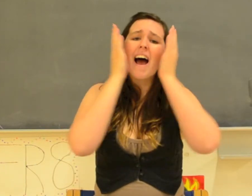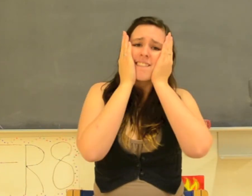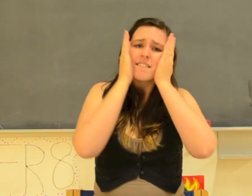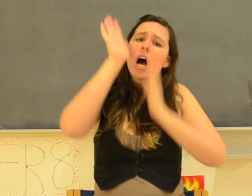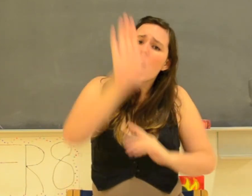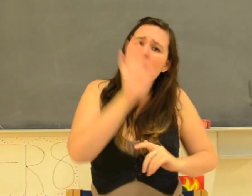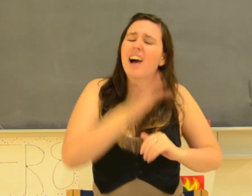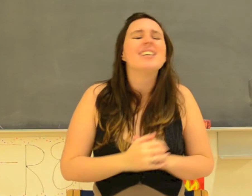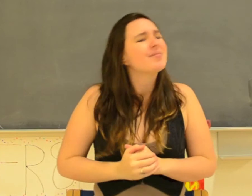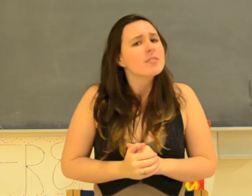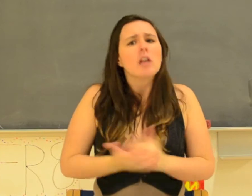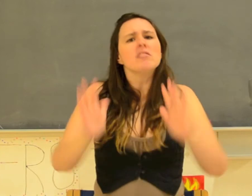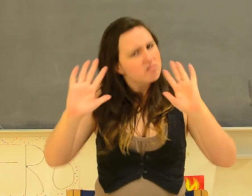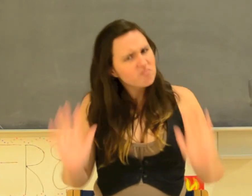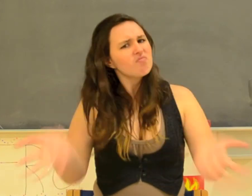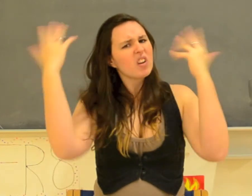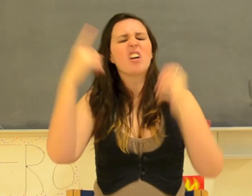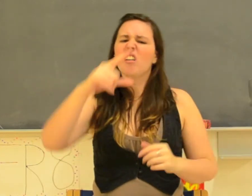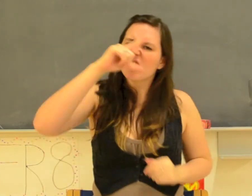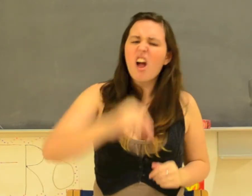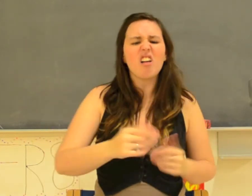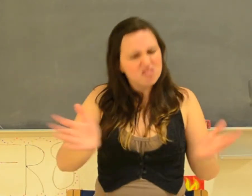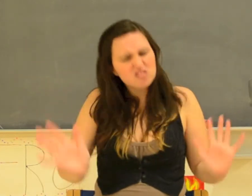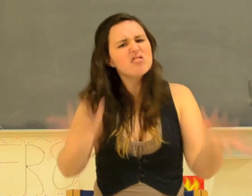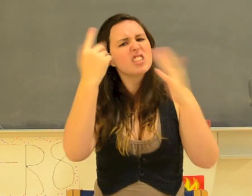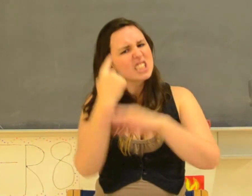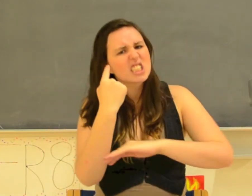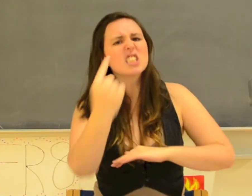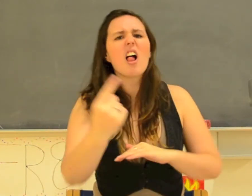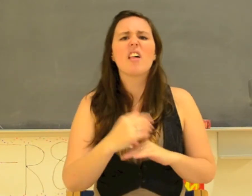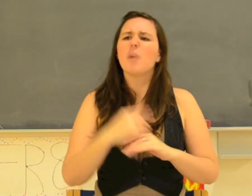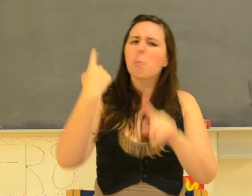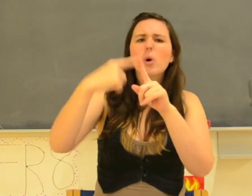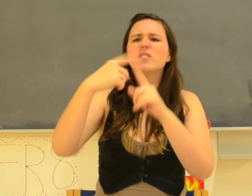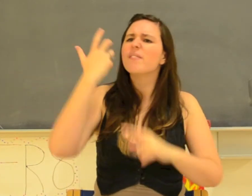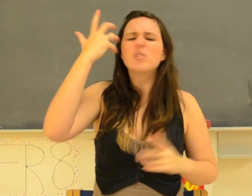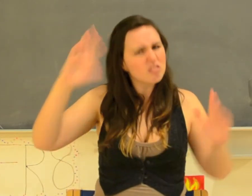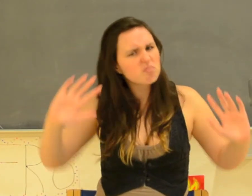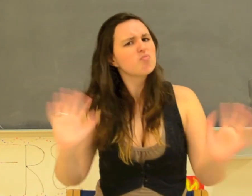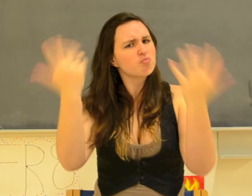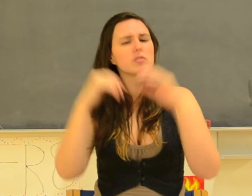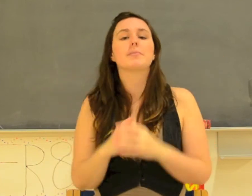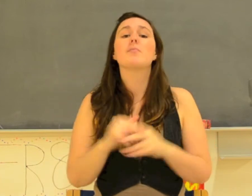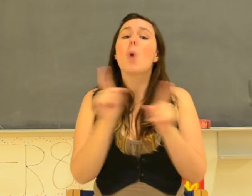Deaf and not to shelter them from their abilities. Its essential to encourage them to achieve all their goals.